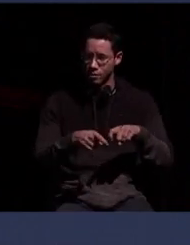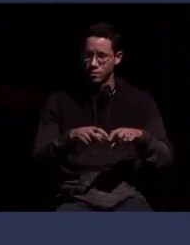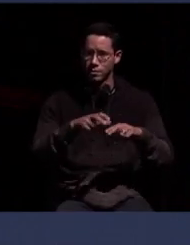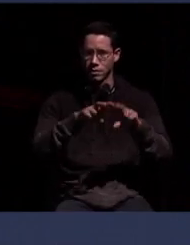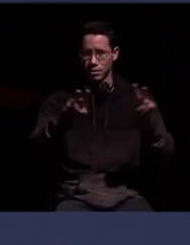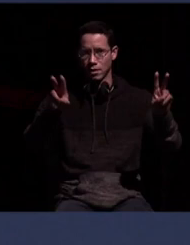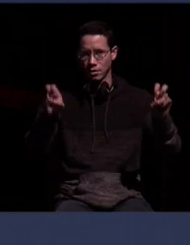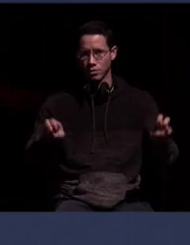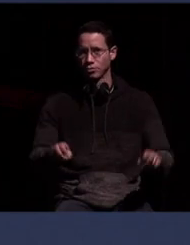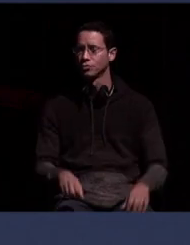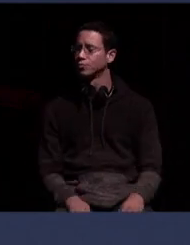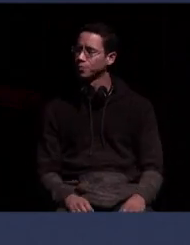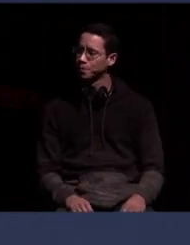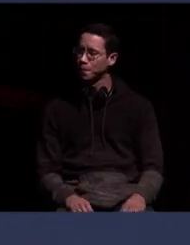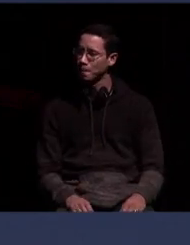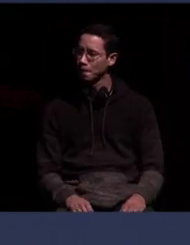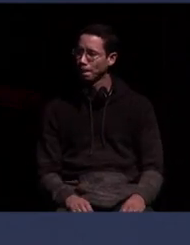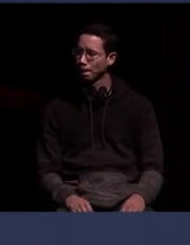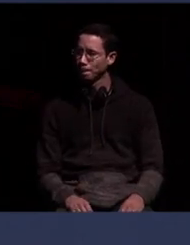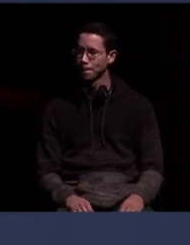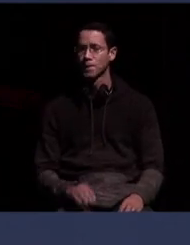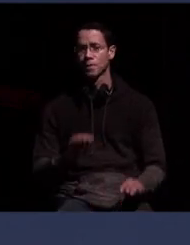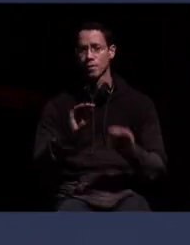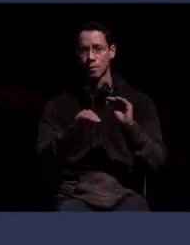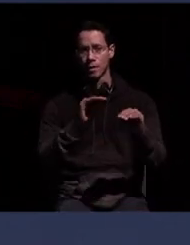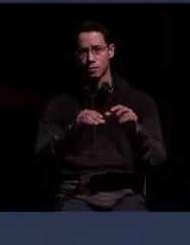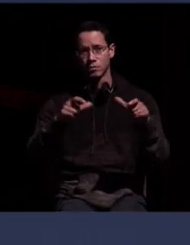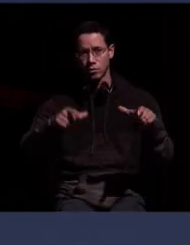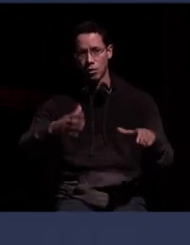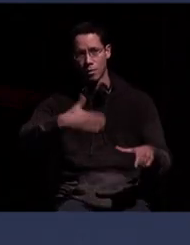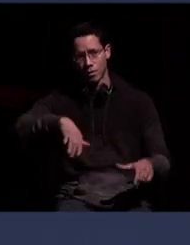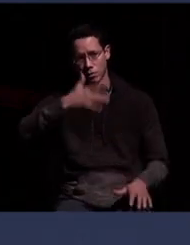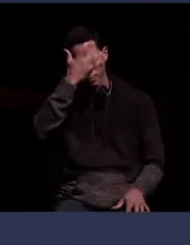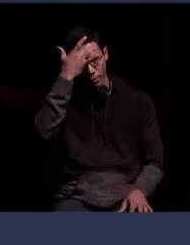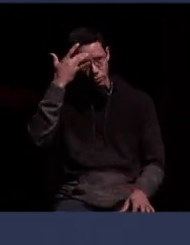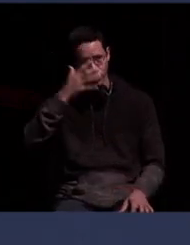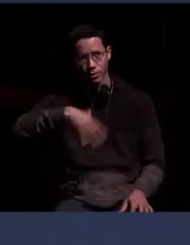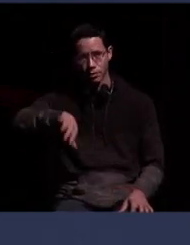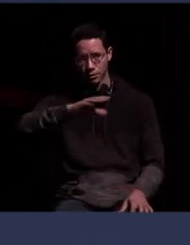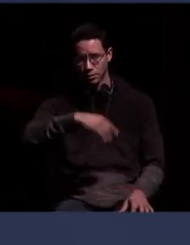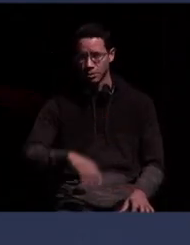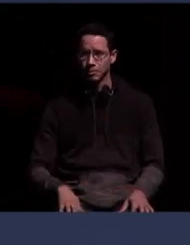People take advantage of what it’s produced locally.